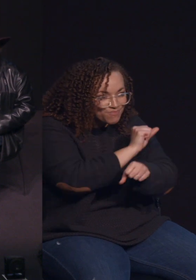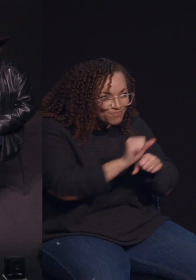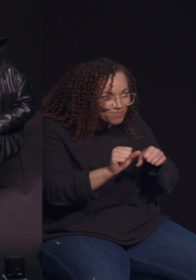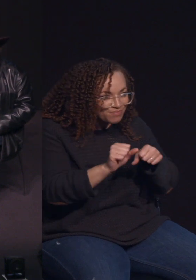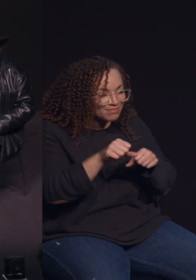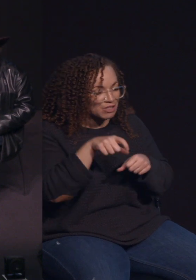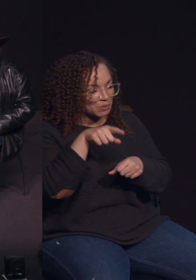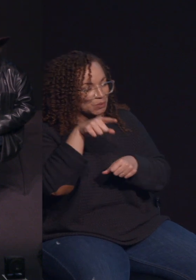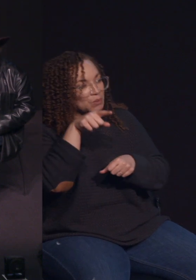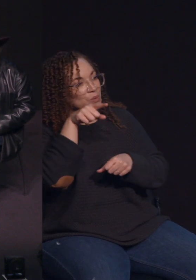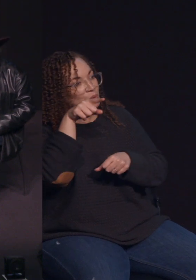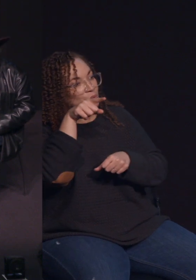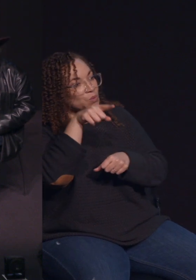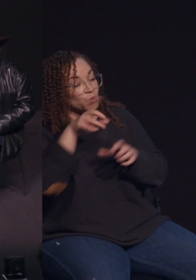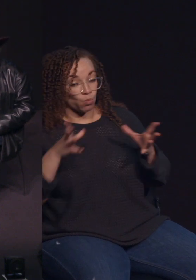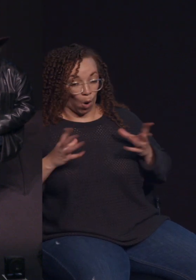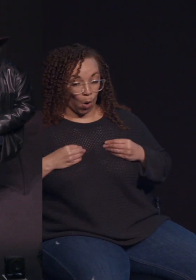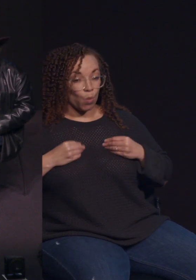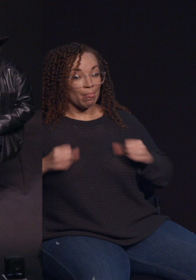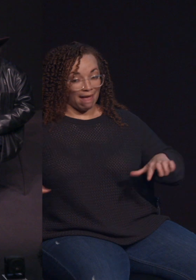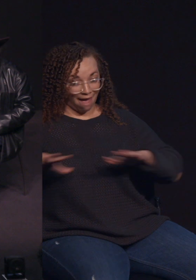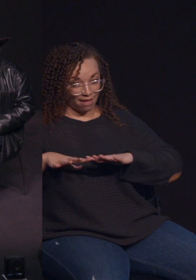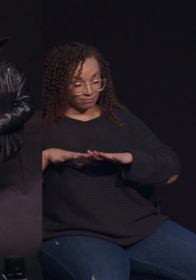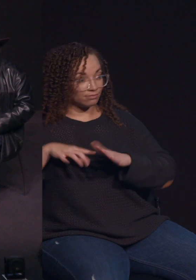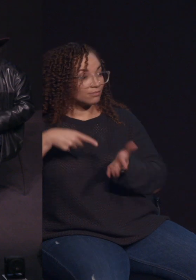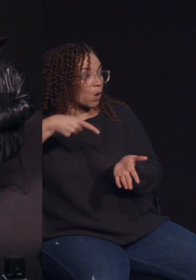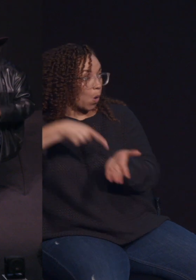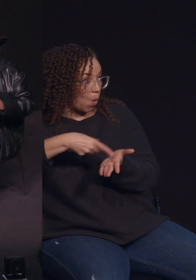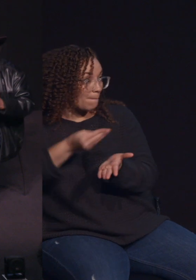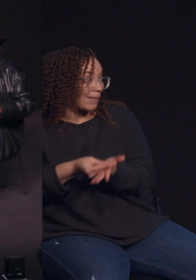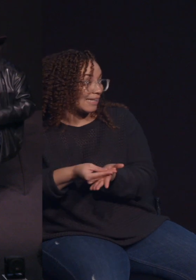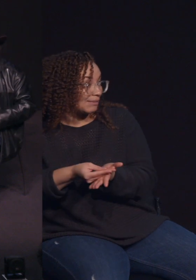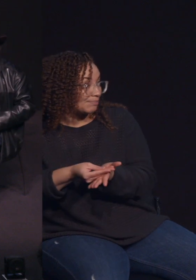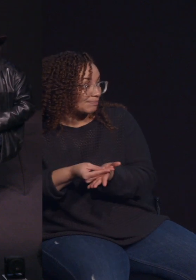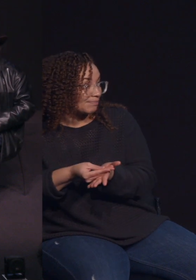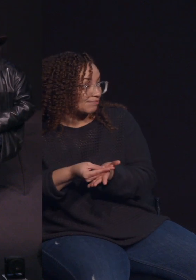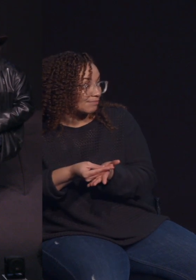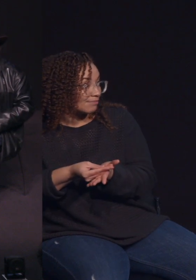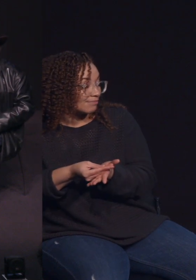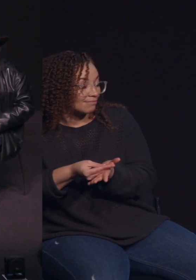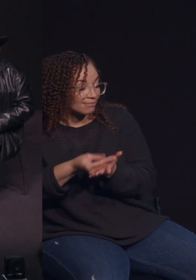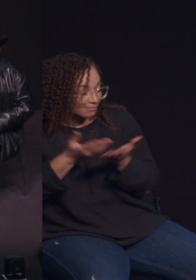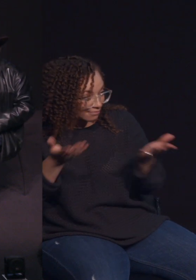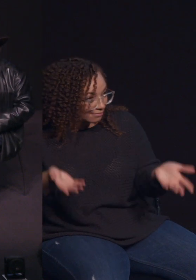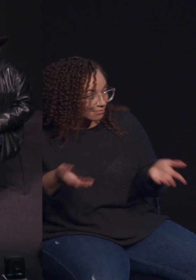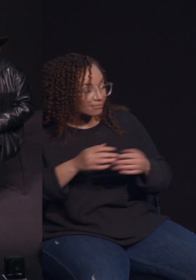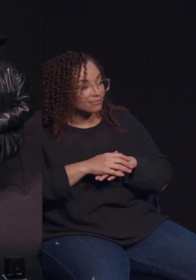at the end of the month. You're hurting. And if you can take that next phase too is if you're a farmer